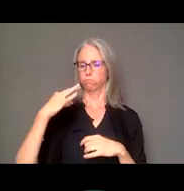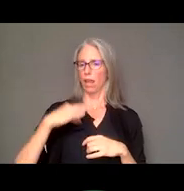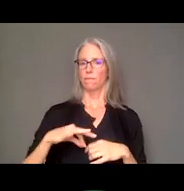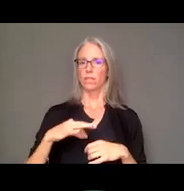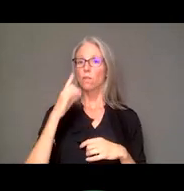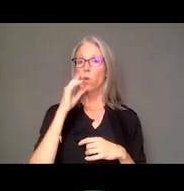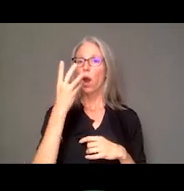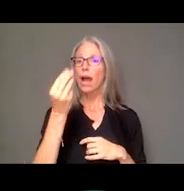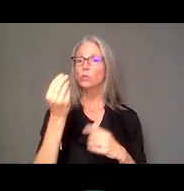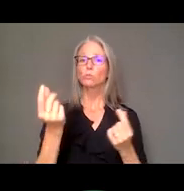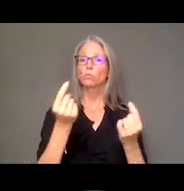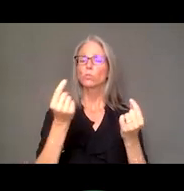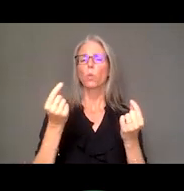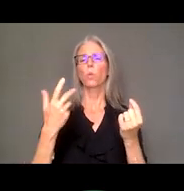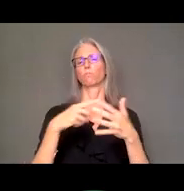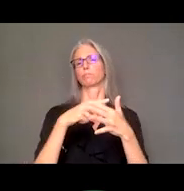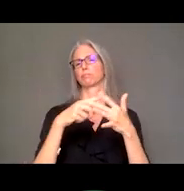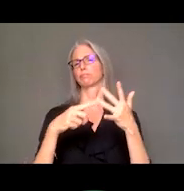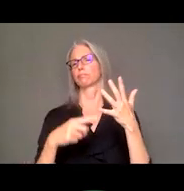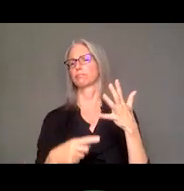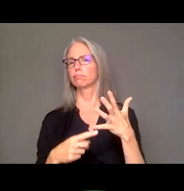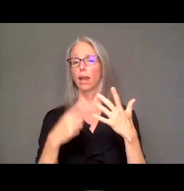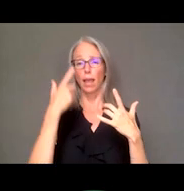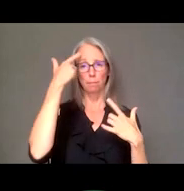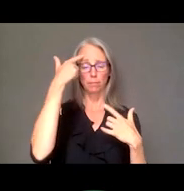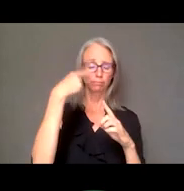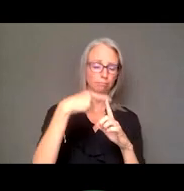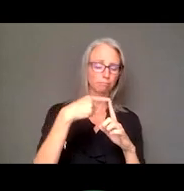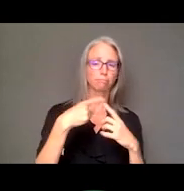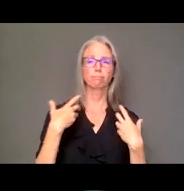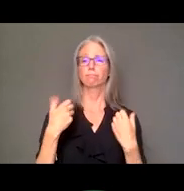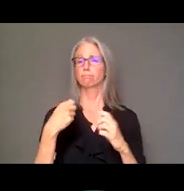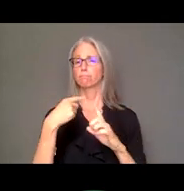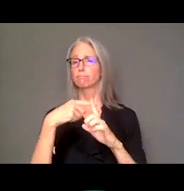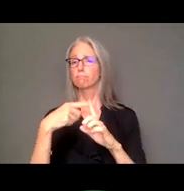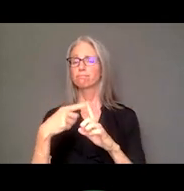These benefits, however, are denied to those that cannot access outdoor spaces due to physical